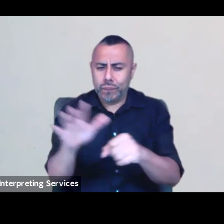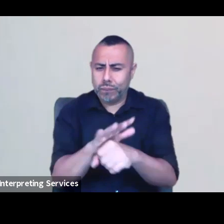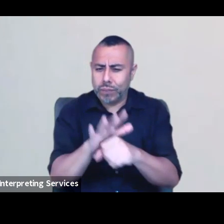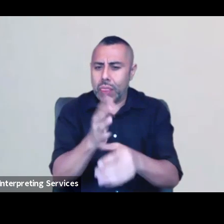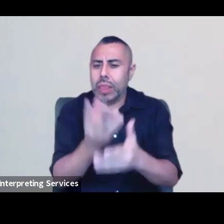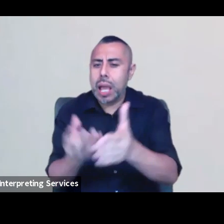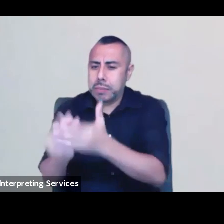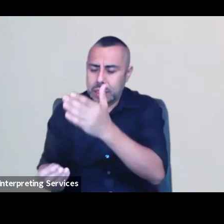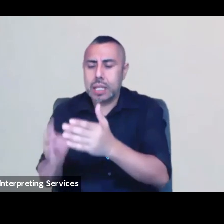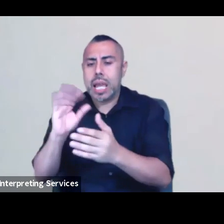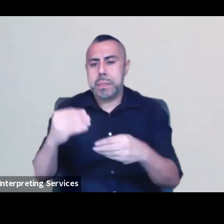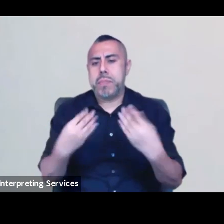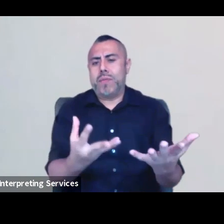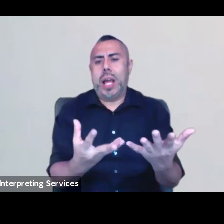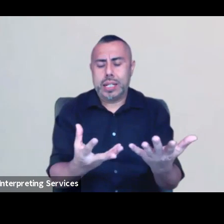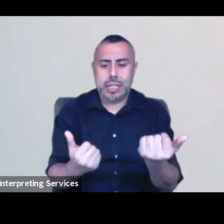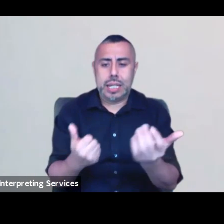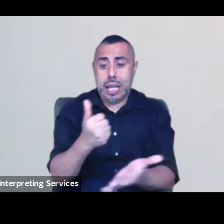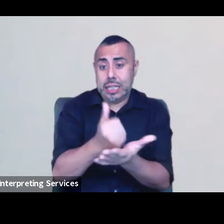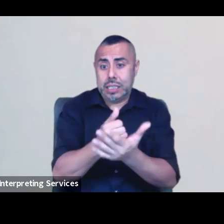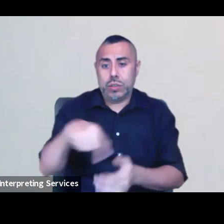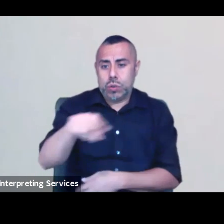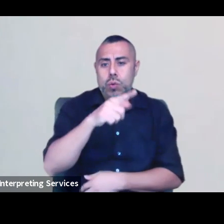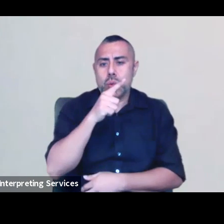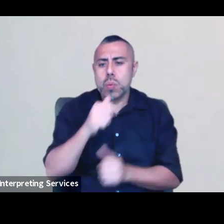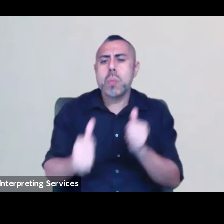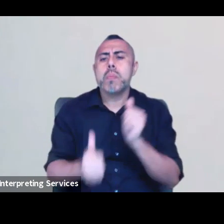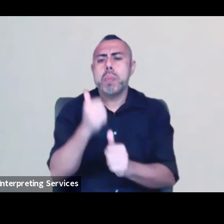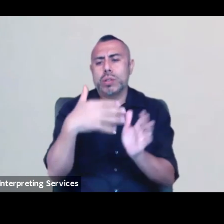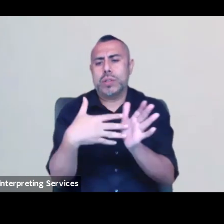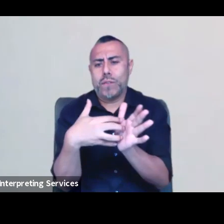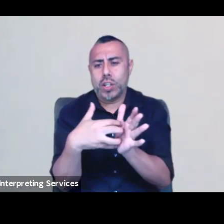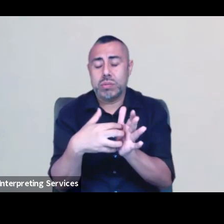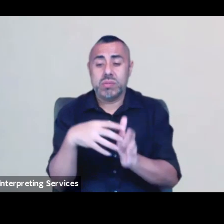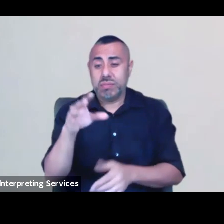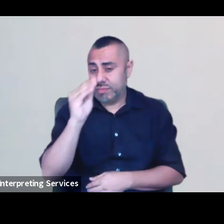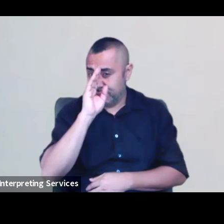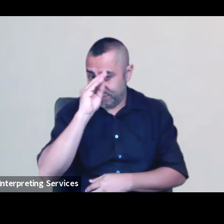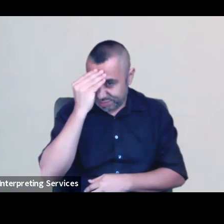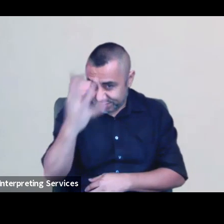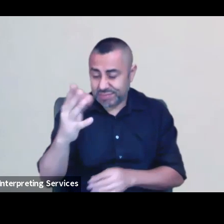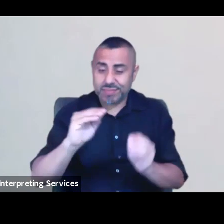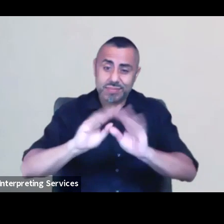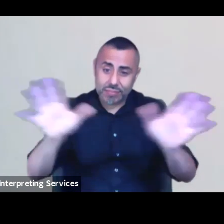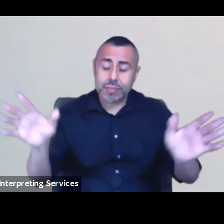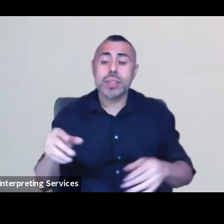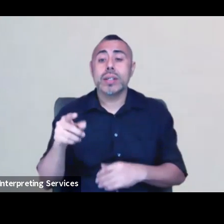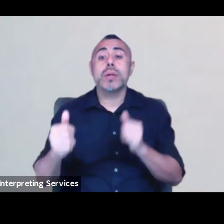And just to be clear, those most vulnerable are black indigenous people of color, trans artists,